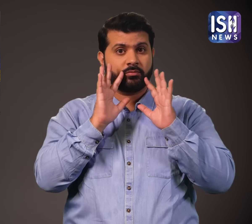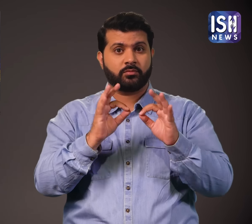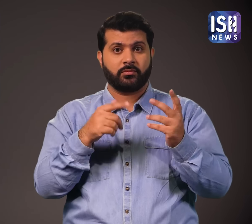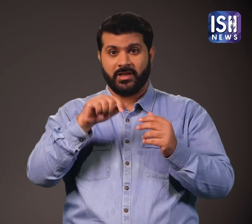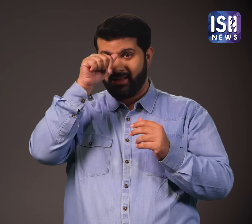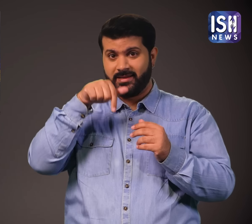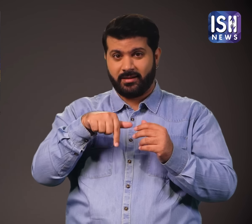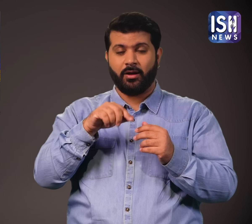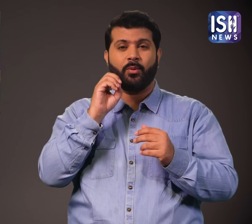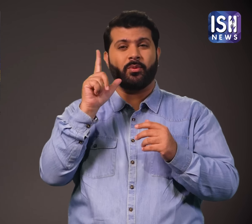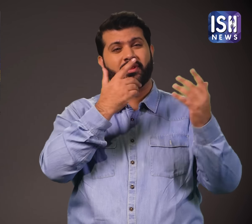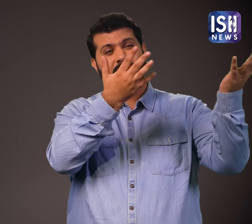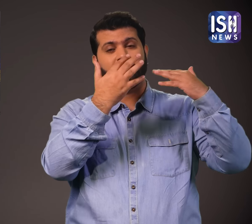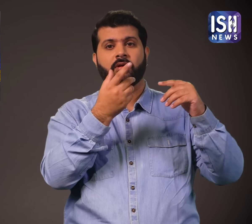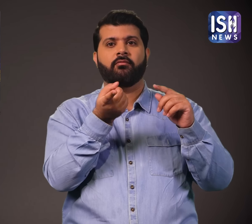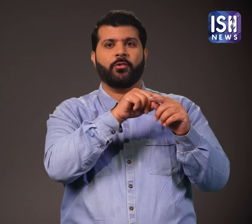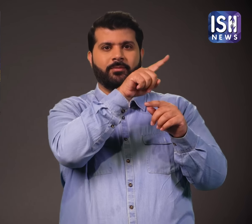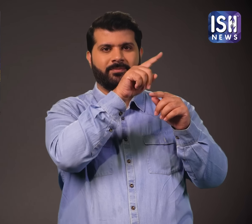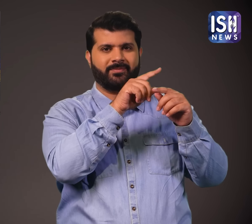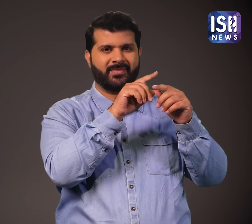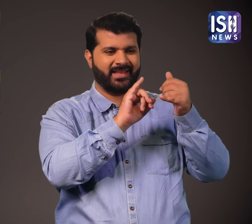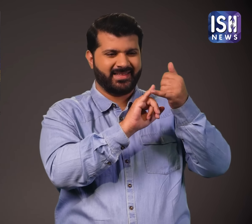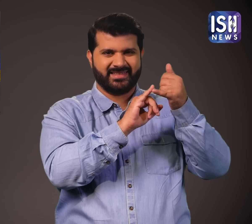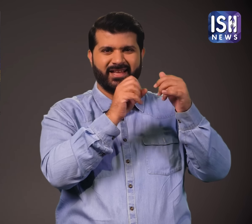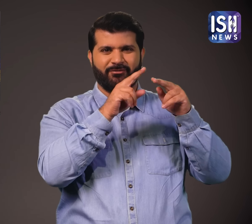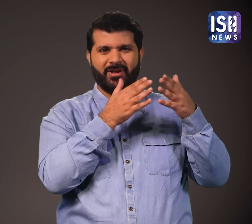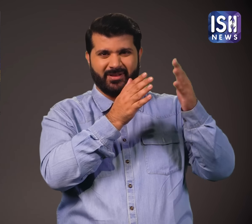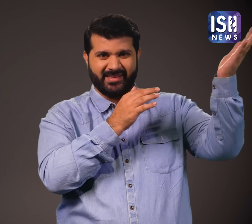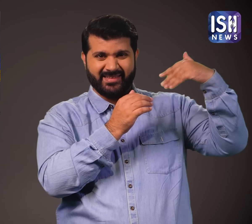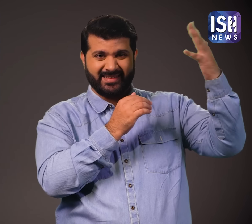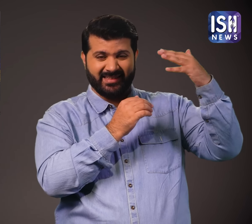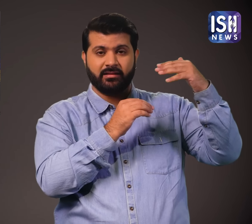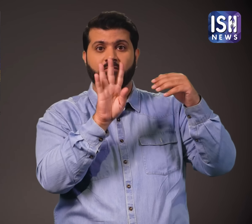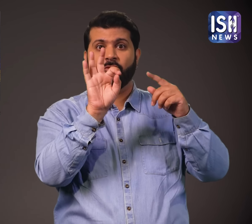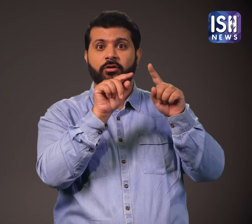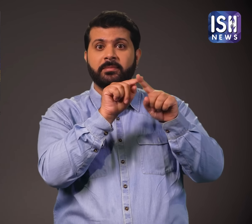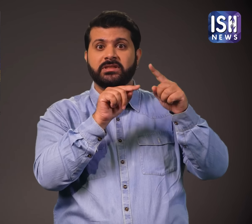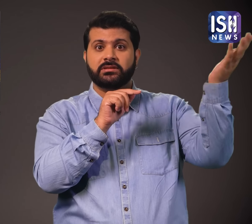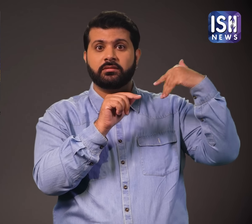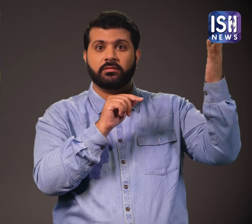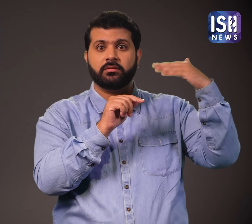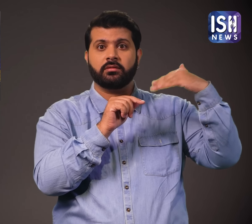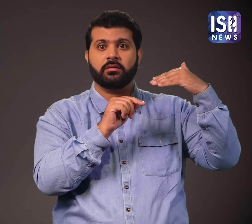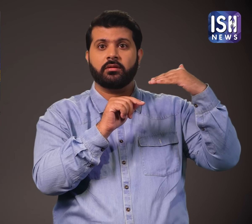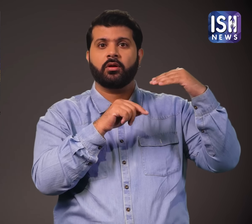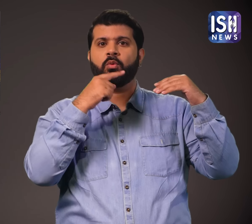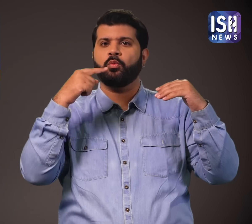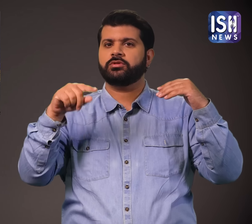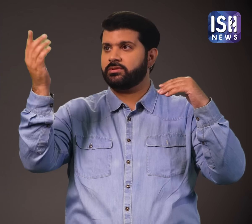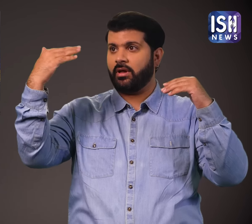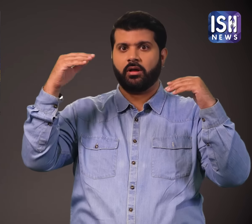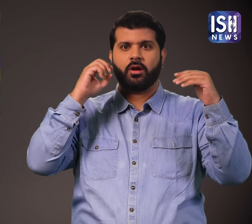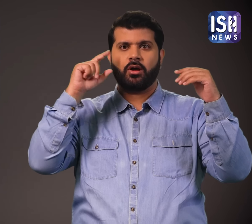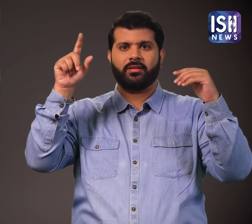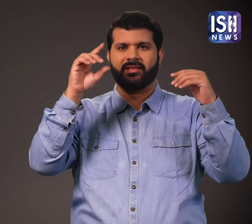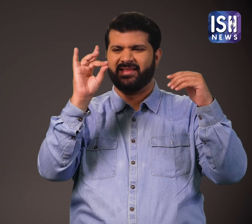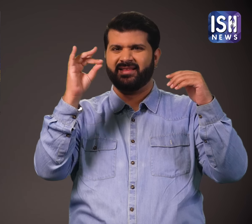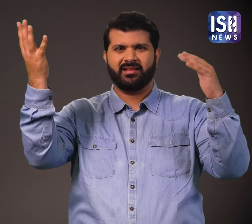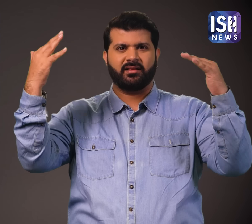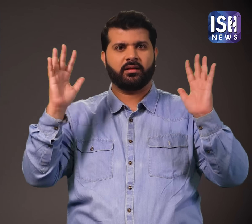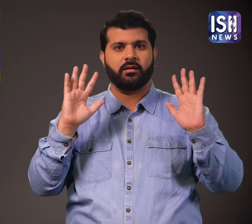India imports about 40% of its oil through the Strait of Hormuz and also buys discounted crude oil from Russia.